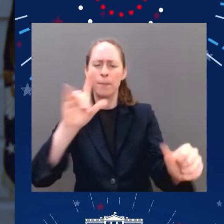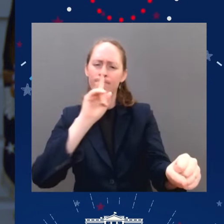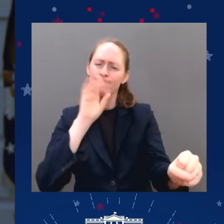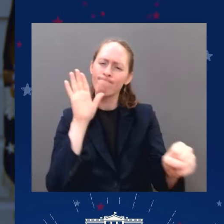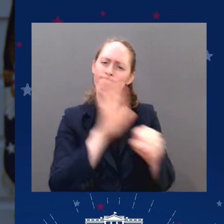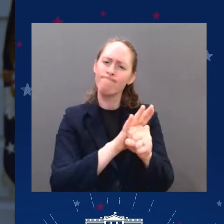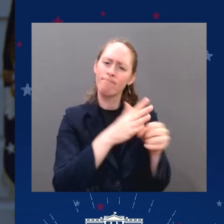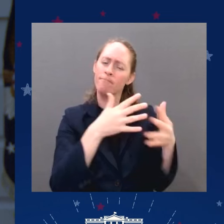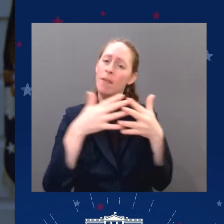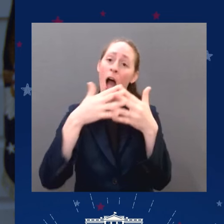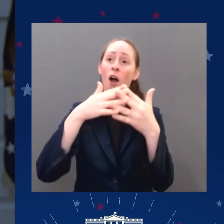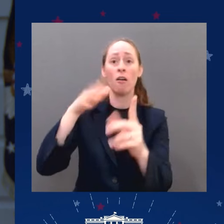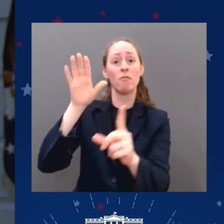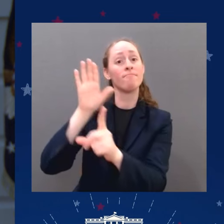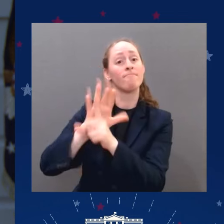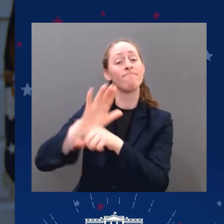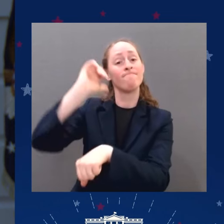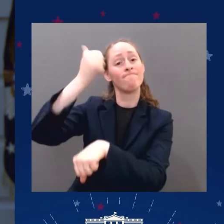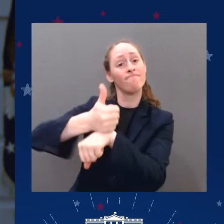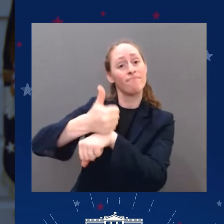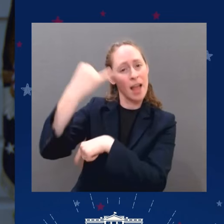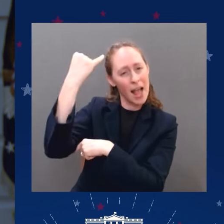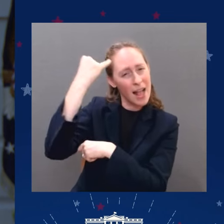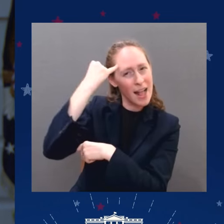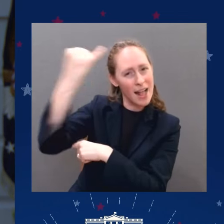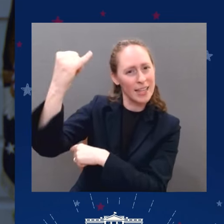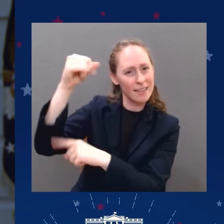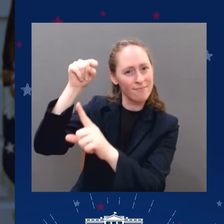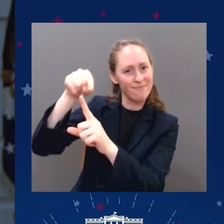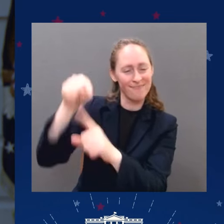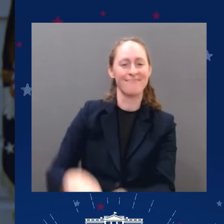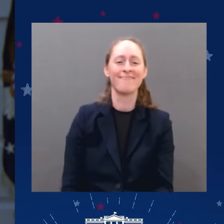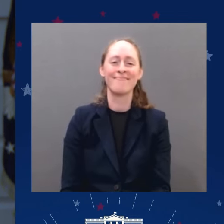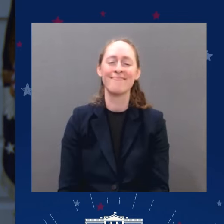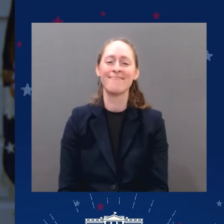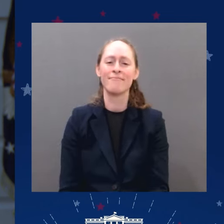and make a -- more perfect our union, make real the declaration of our independence,